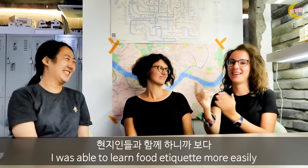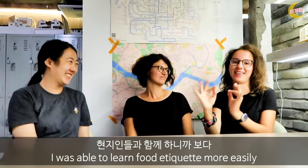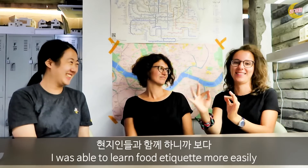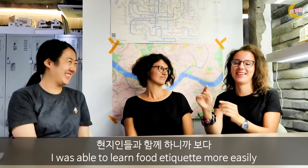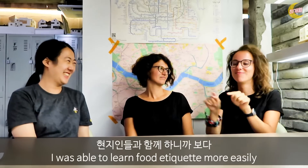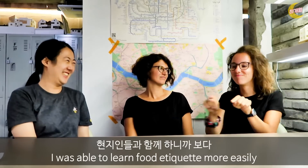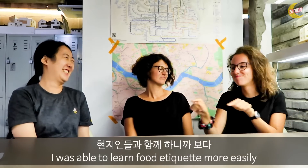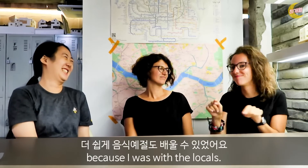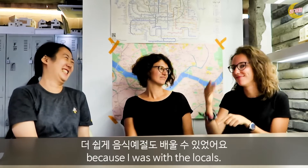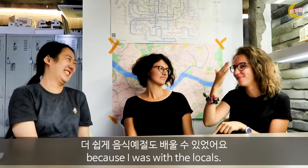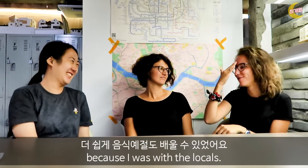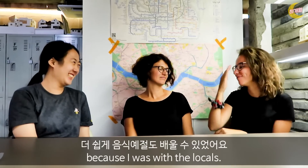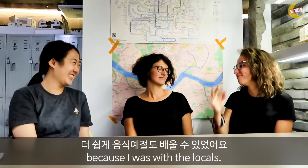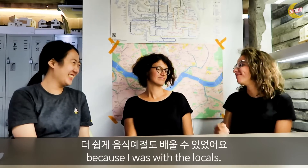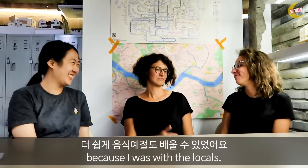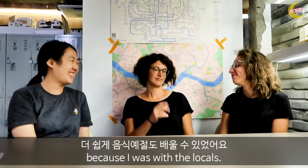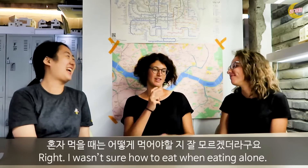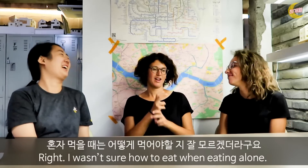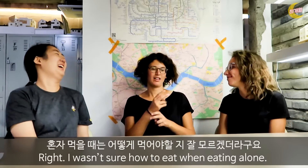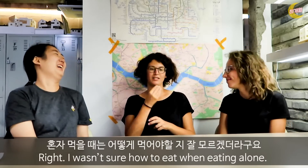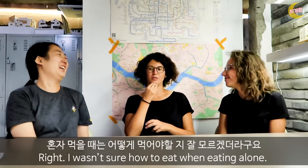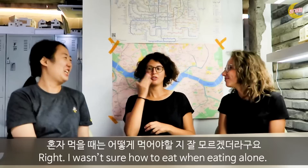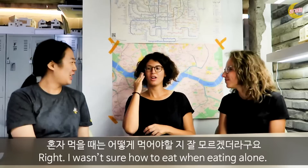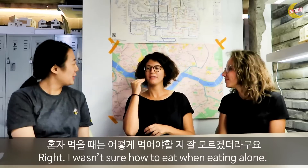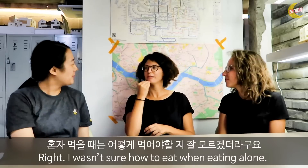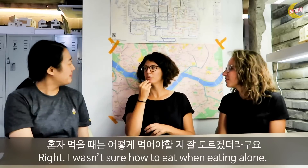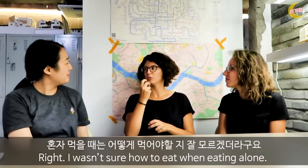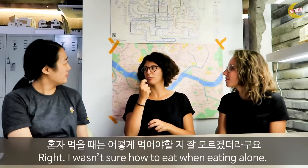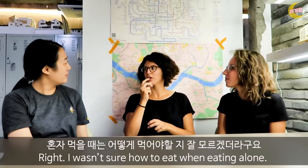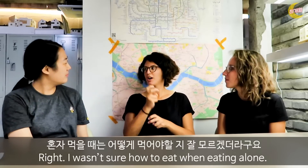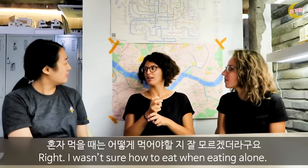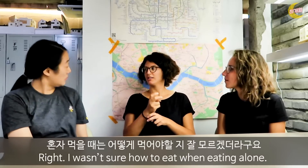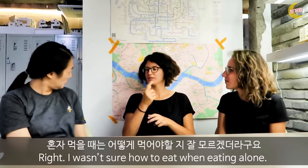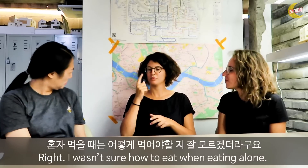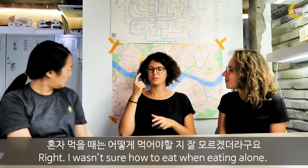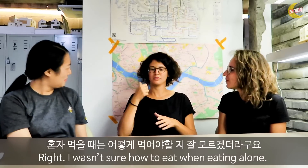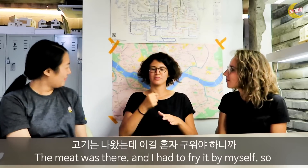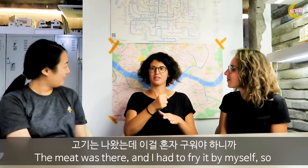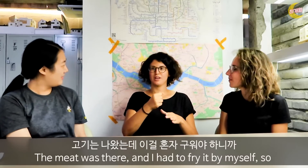I was able to learn food etiquette more easily because I was with the locals. Right. I wasn’t sure how to eat when eating alone.